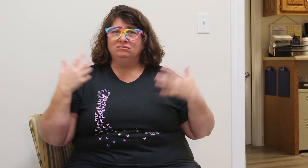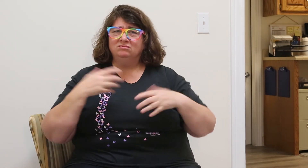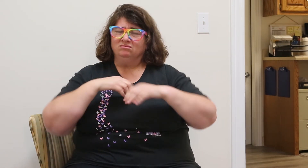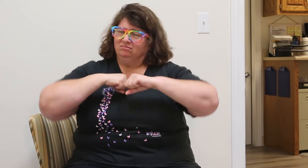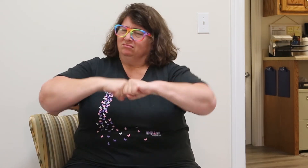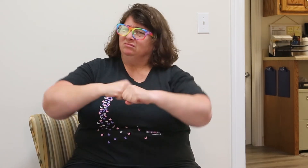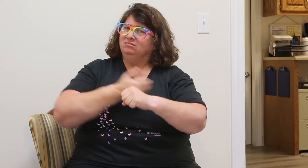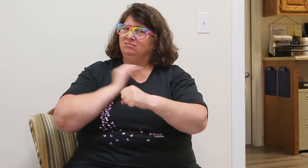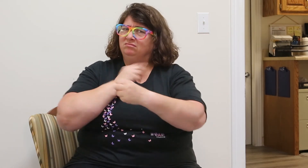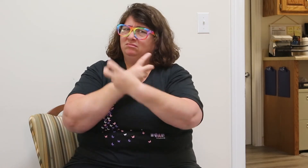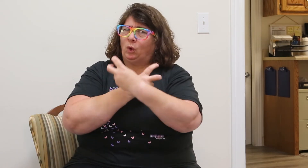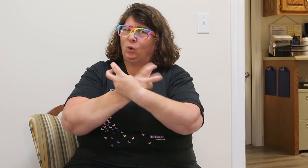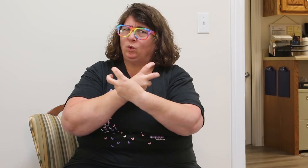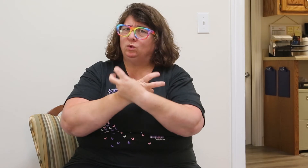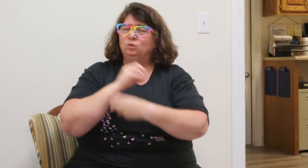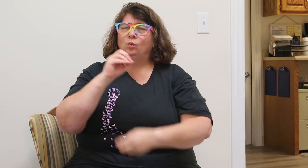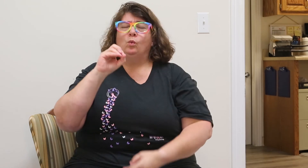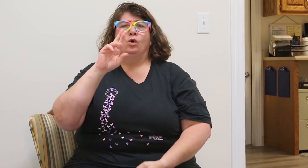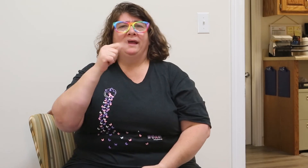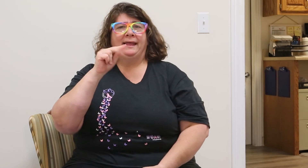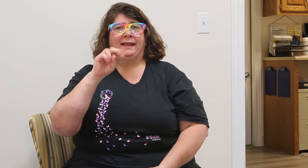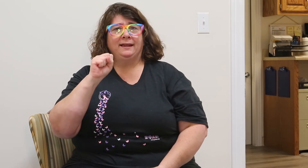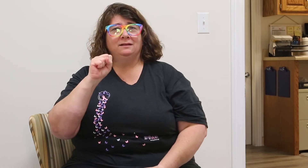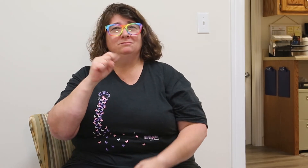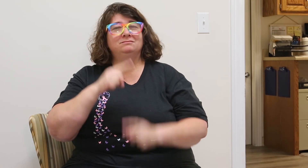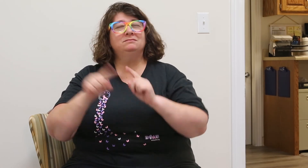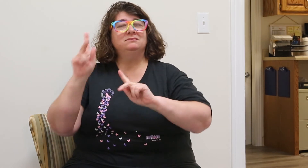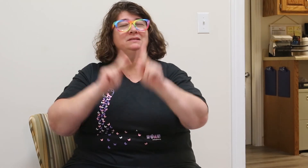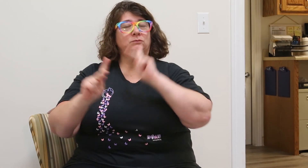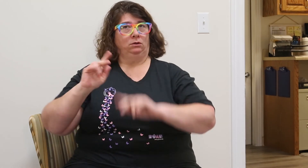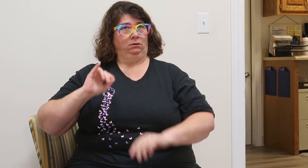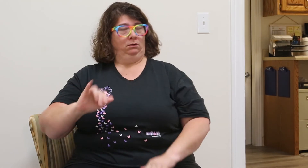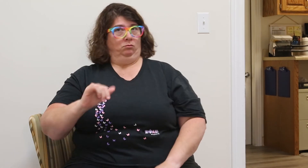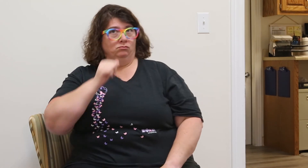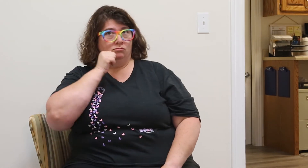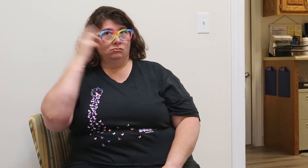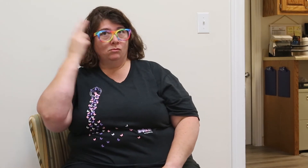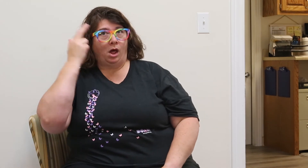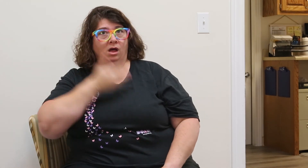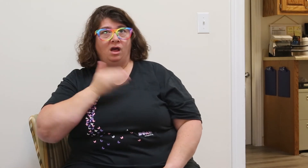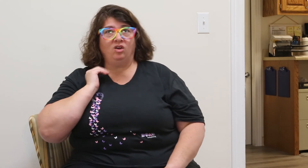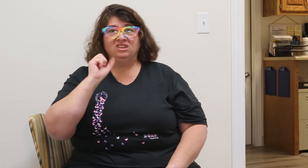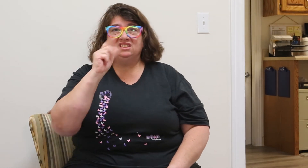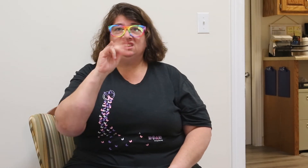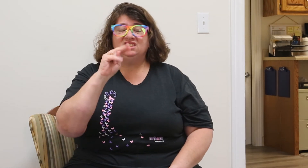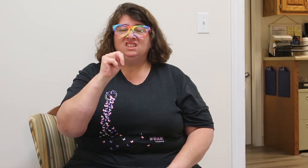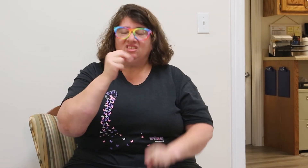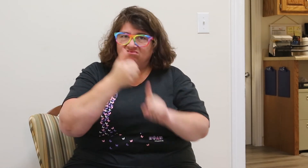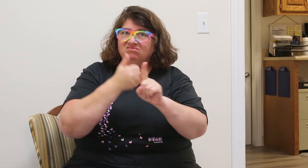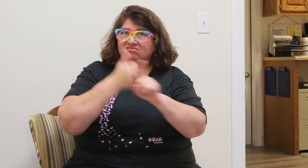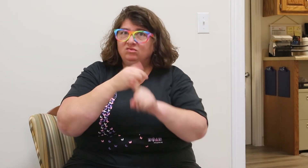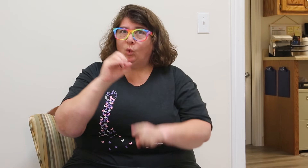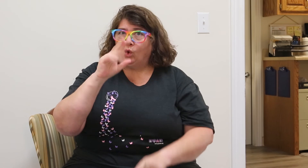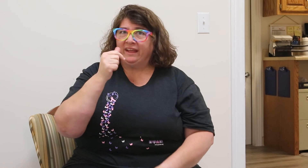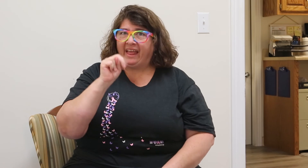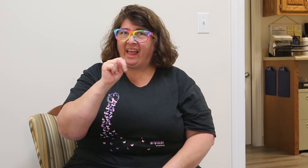to protect our bones and organs. But people don’t realize that our skin is an organ,